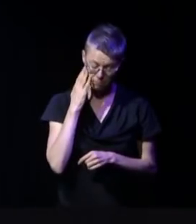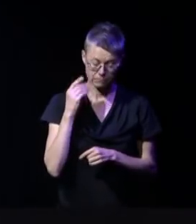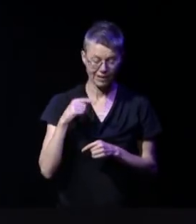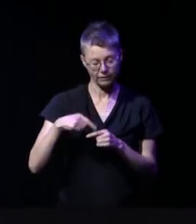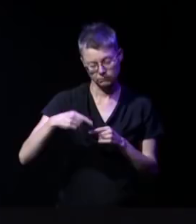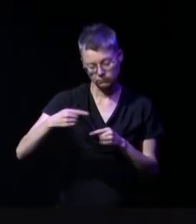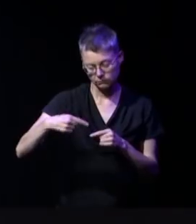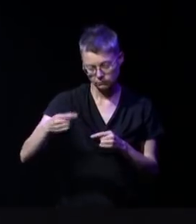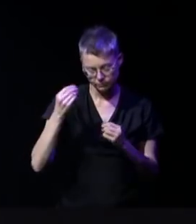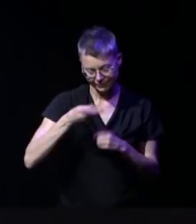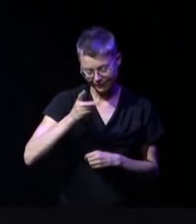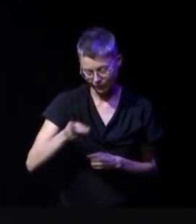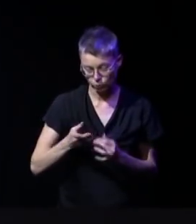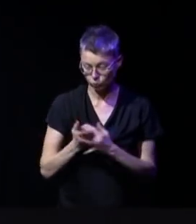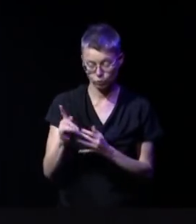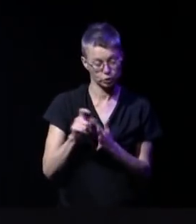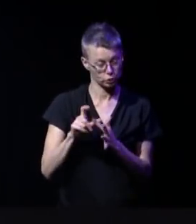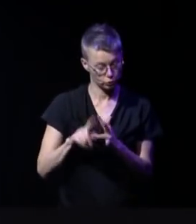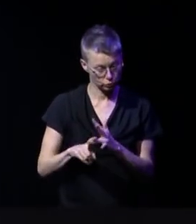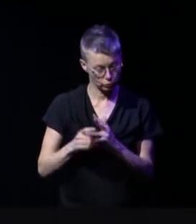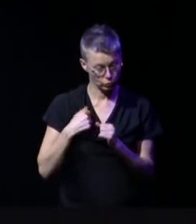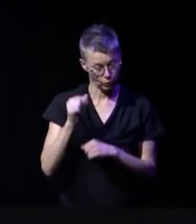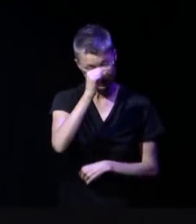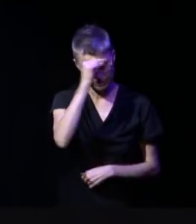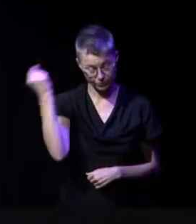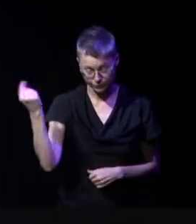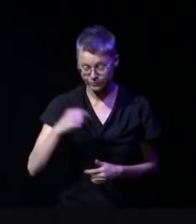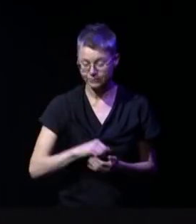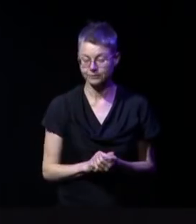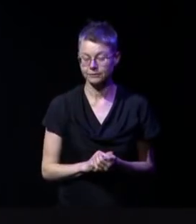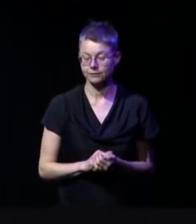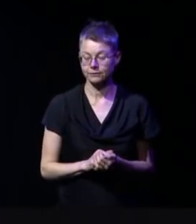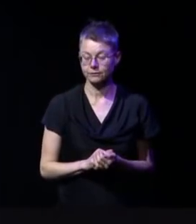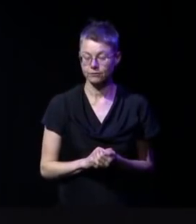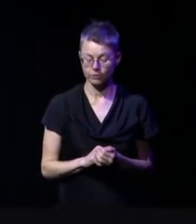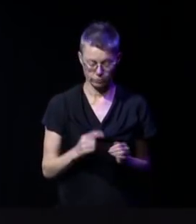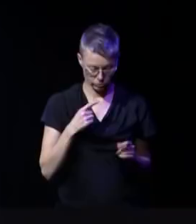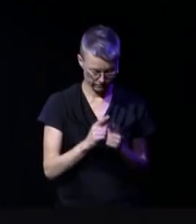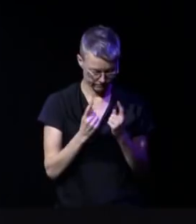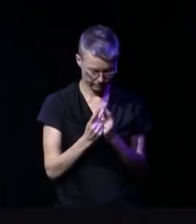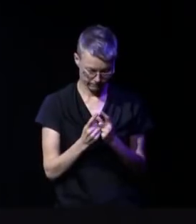up through her actions, through her intention, through her careful curation of objects and marshalling